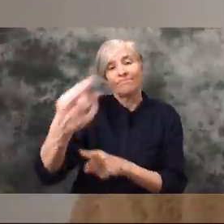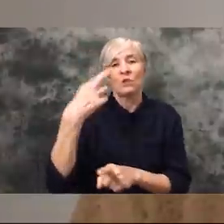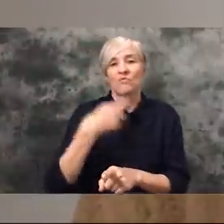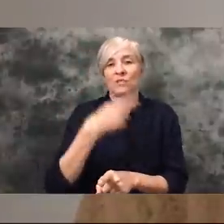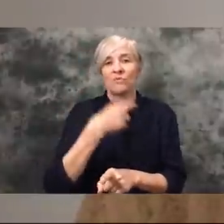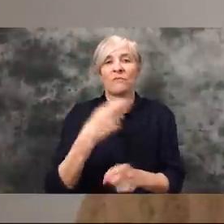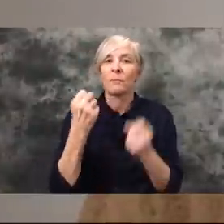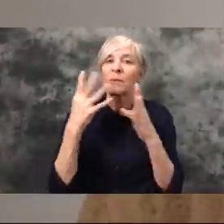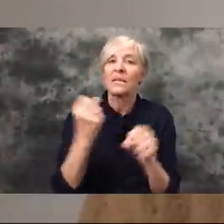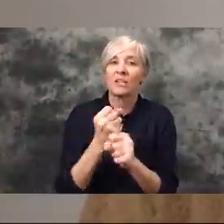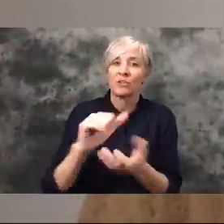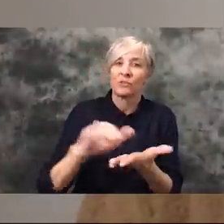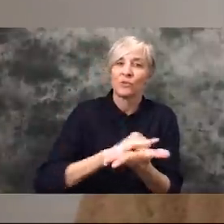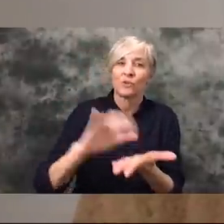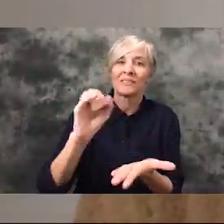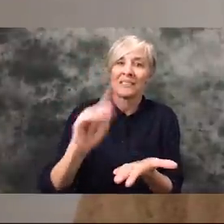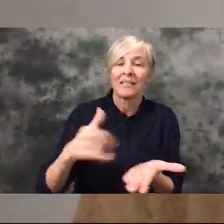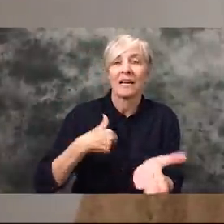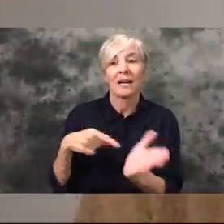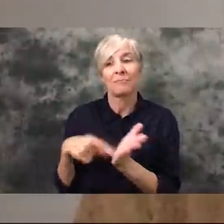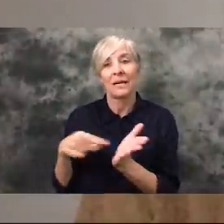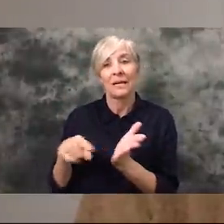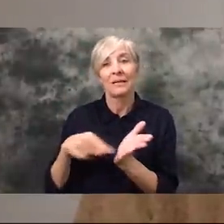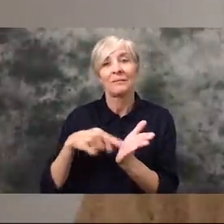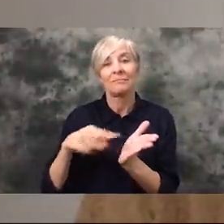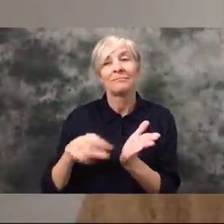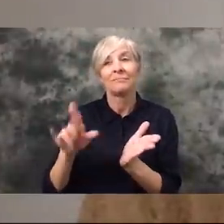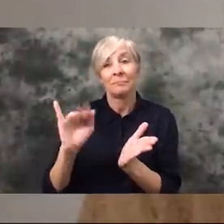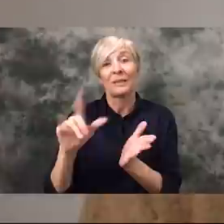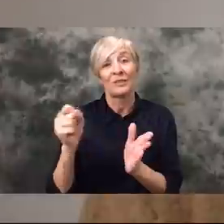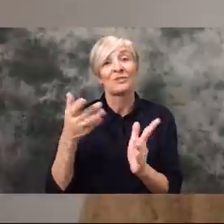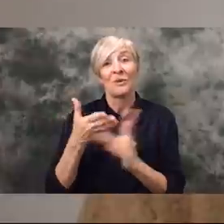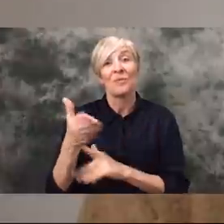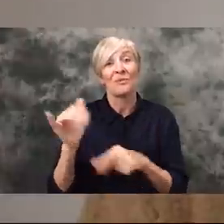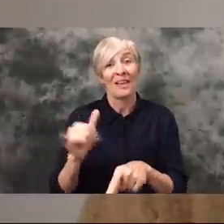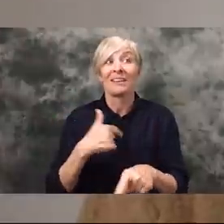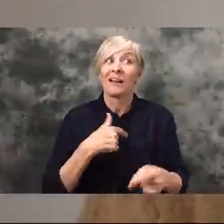worked in the restaurant industry in New York City - paying my bills, you know very